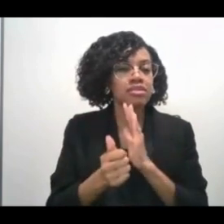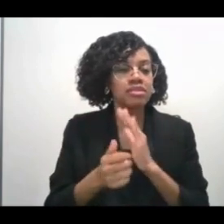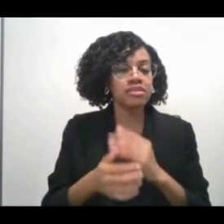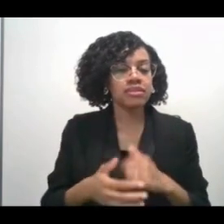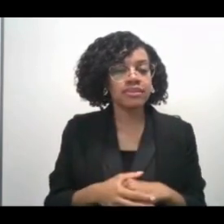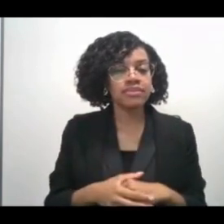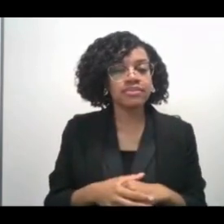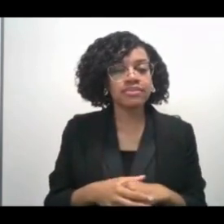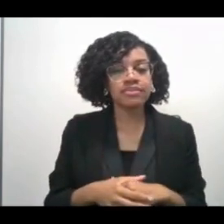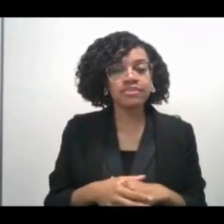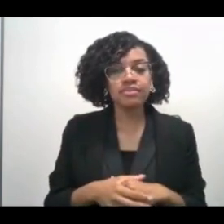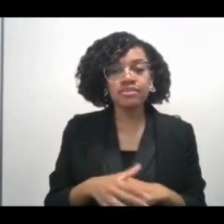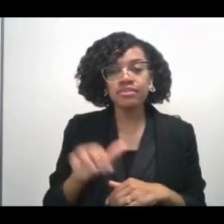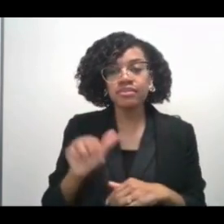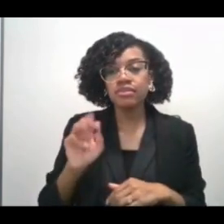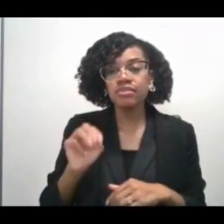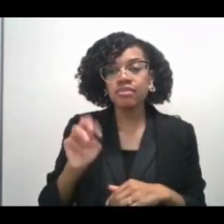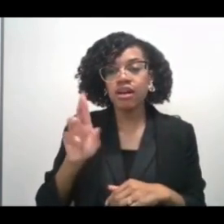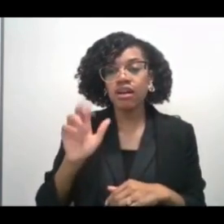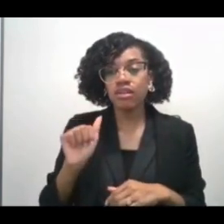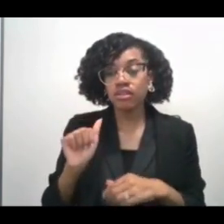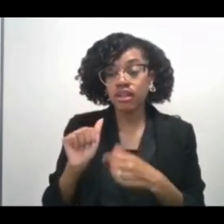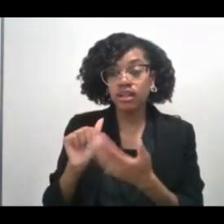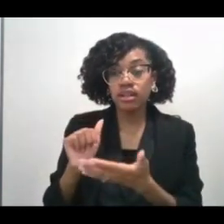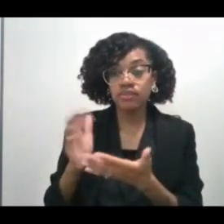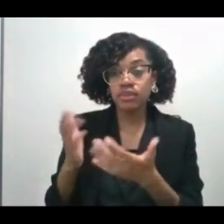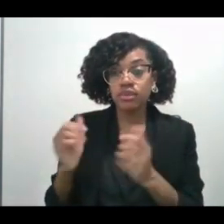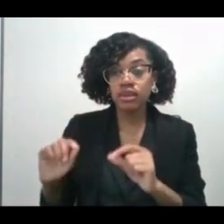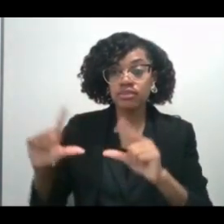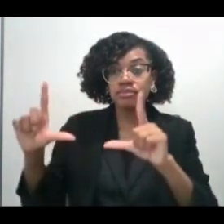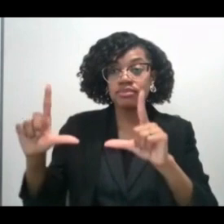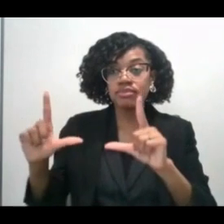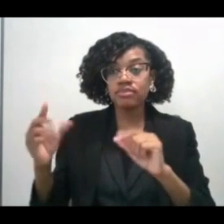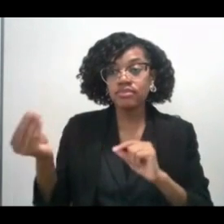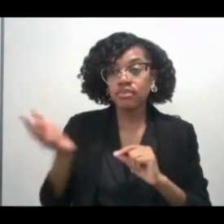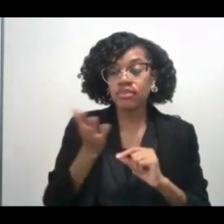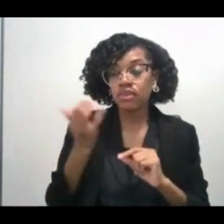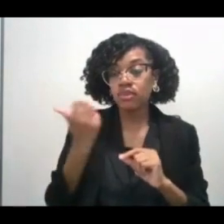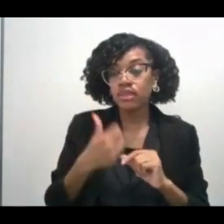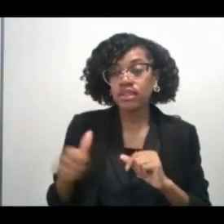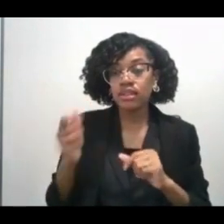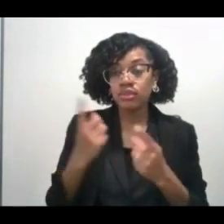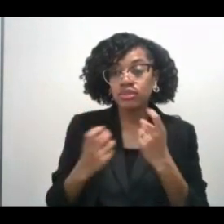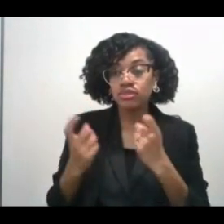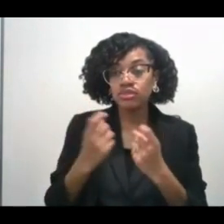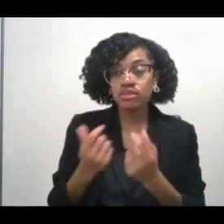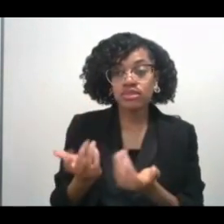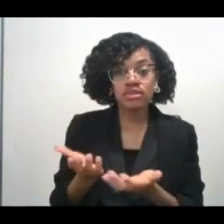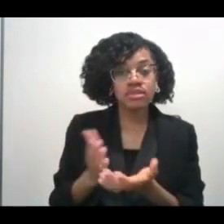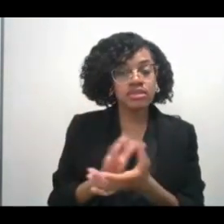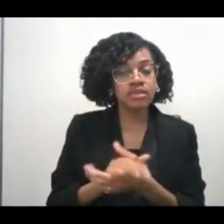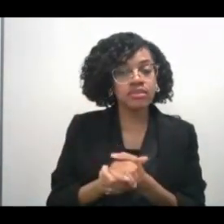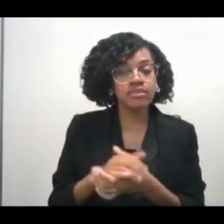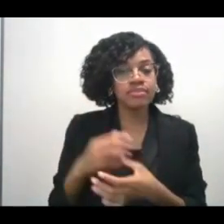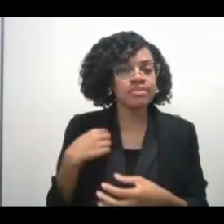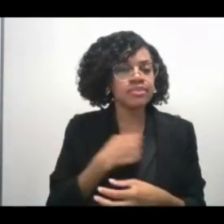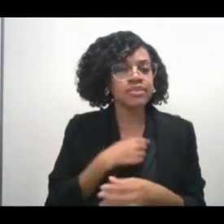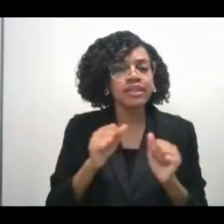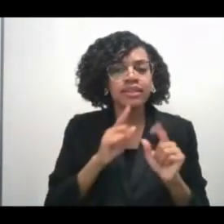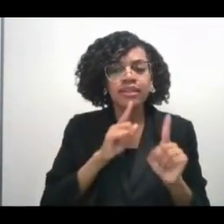Amara if you'd like to break in and if there are any pressing questions right now, we can take about five minutes.